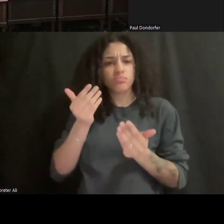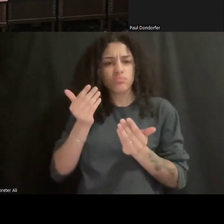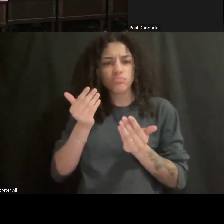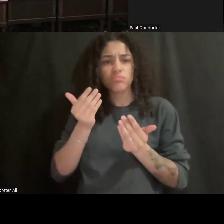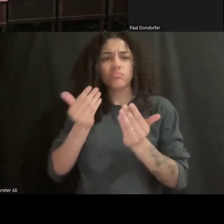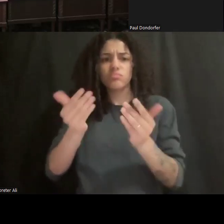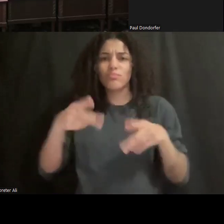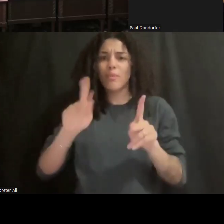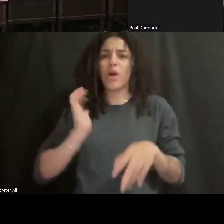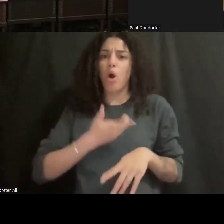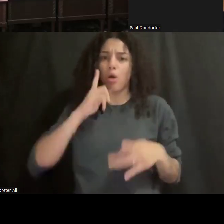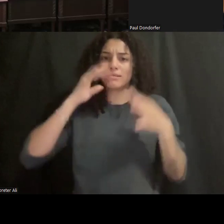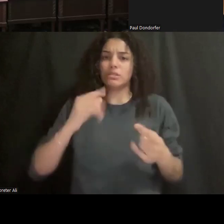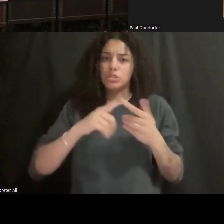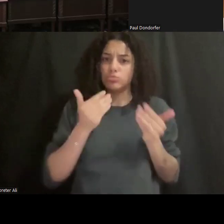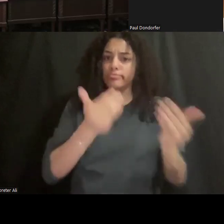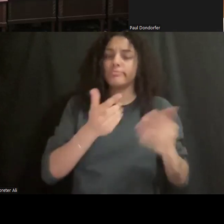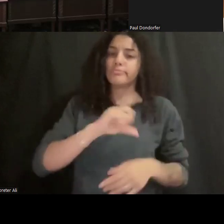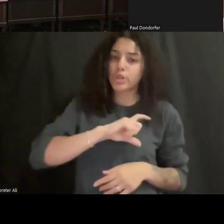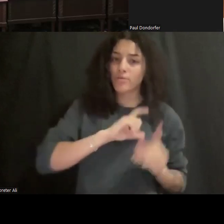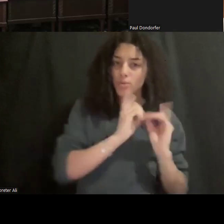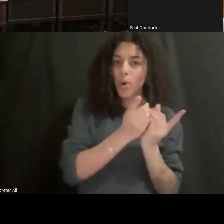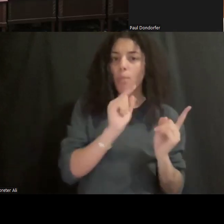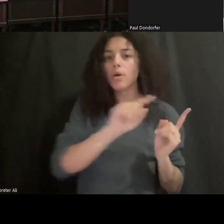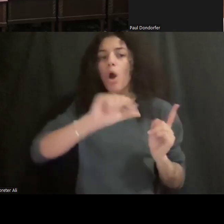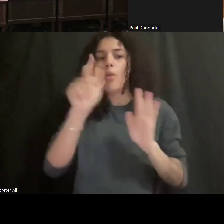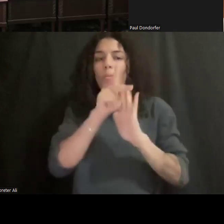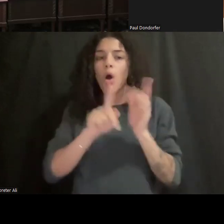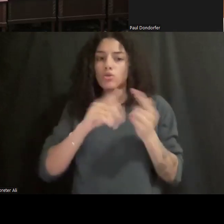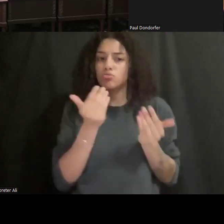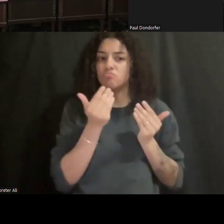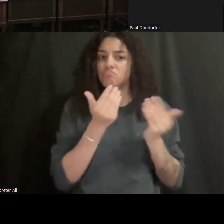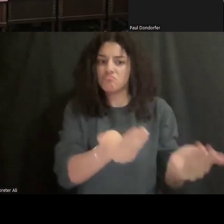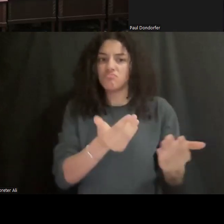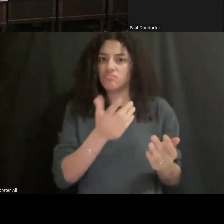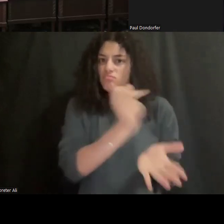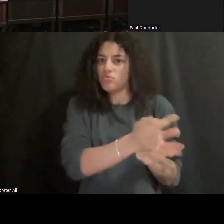charter over the sheriff's department and other policies So I will be voting yes on the license